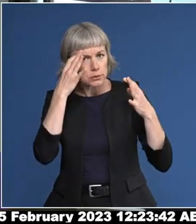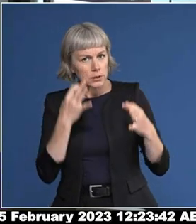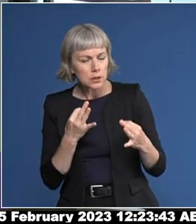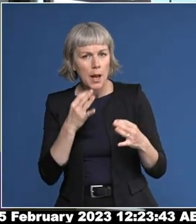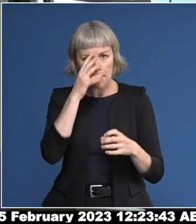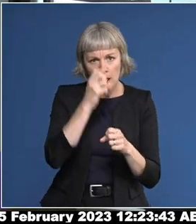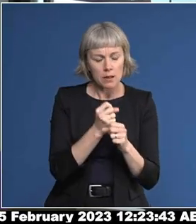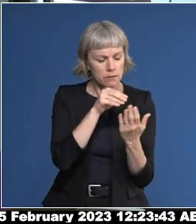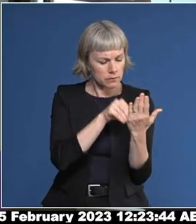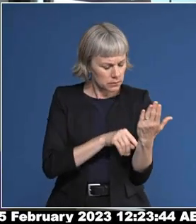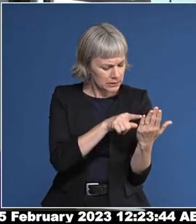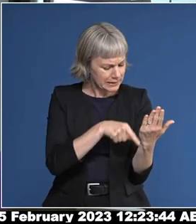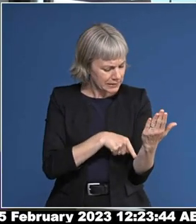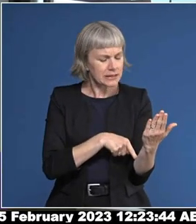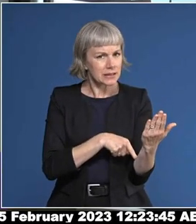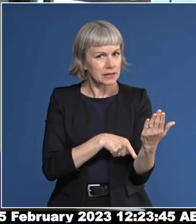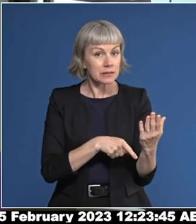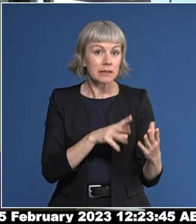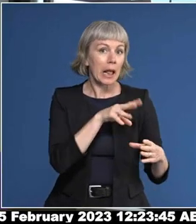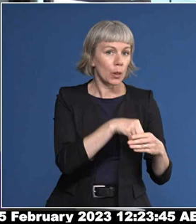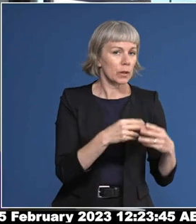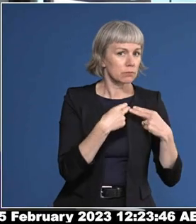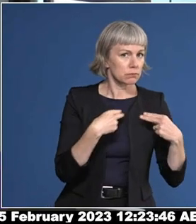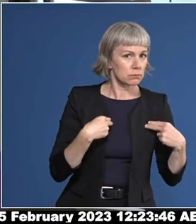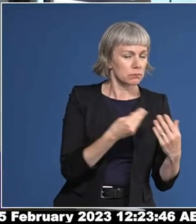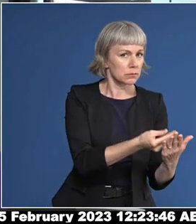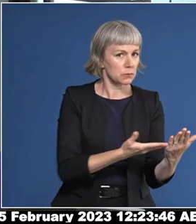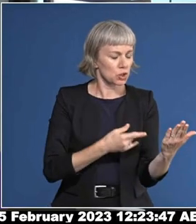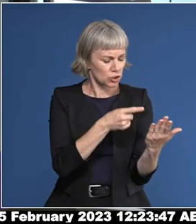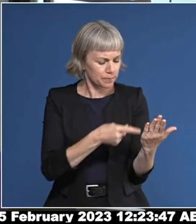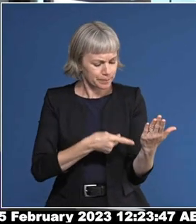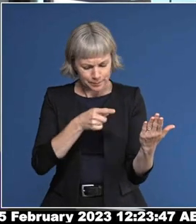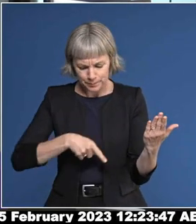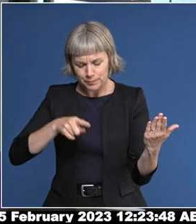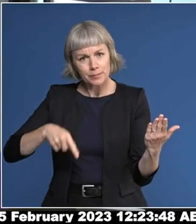Assisting in Counsel Assisting's submissions, those findings indicate that,